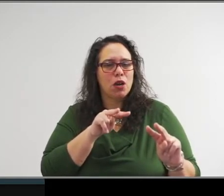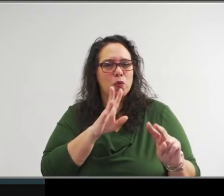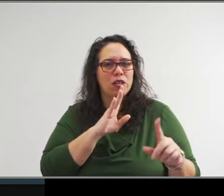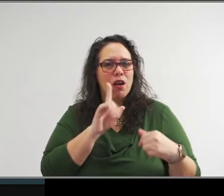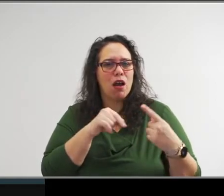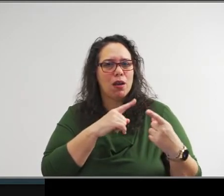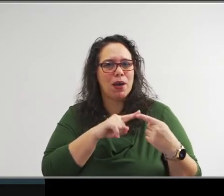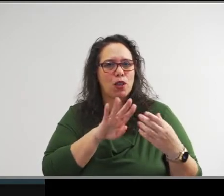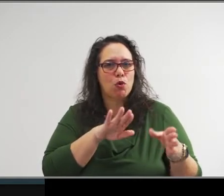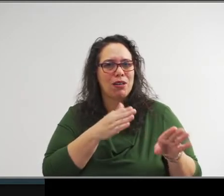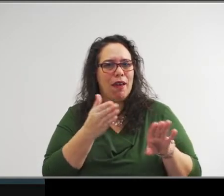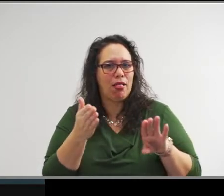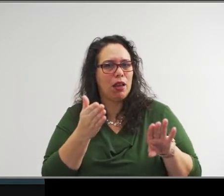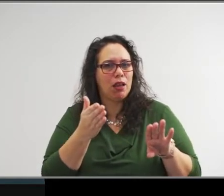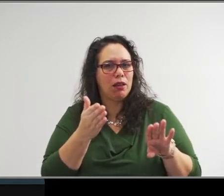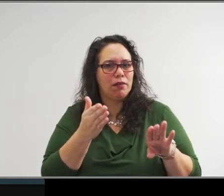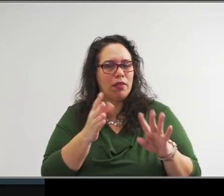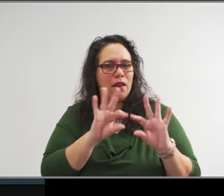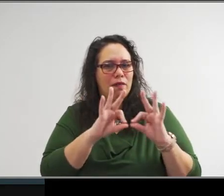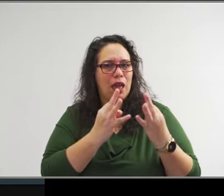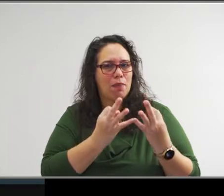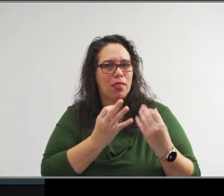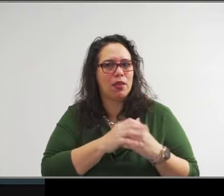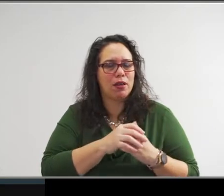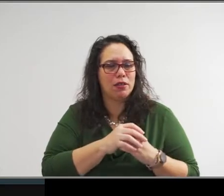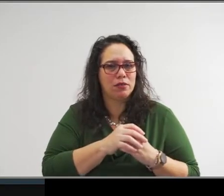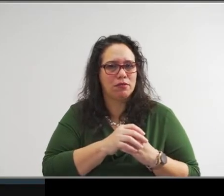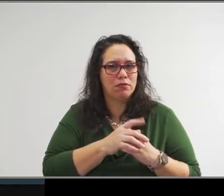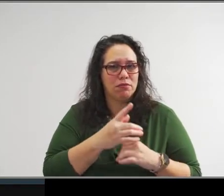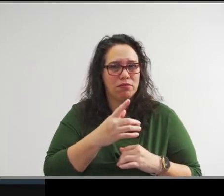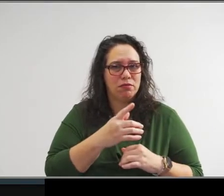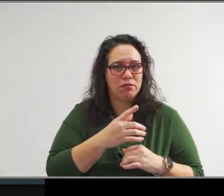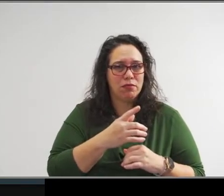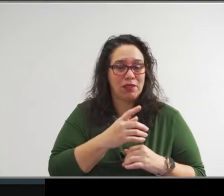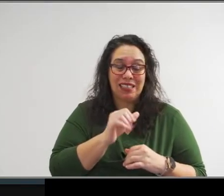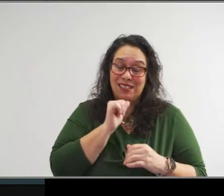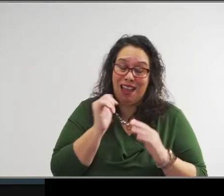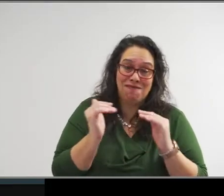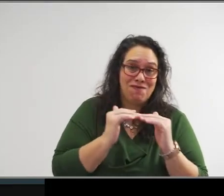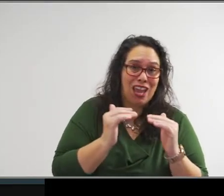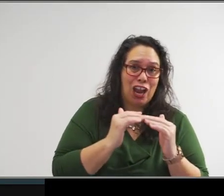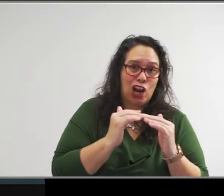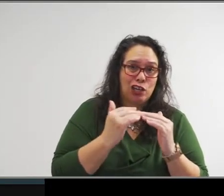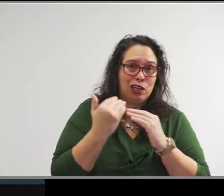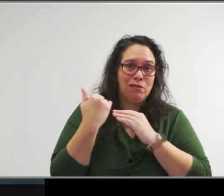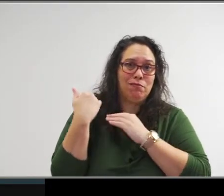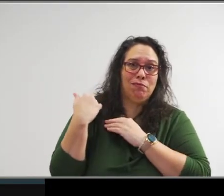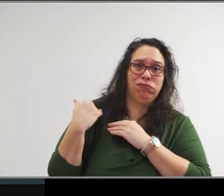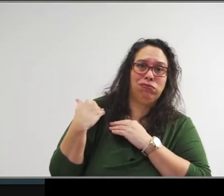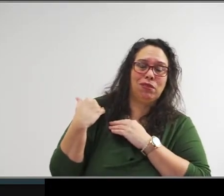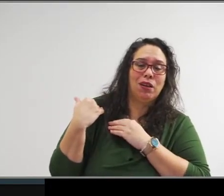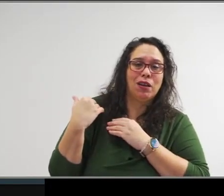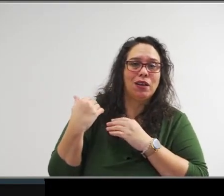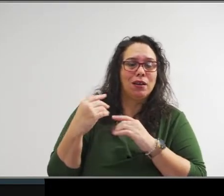And do we want to carry I know it's unfair for us to carry that burden as well but that is something that we need to think about.